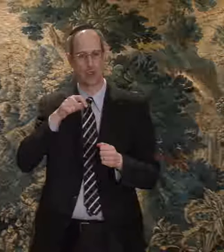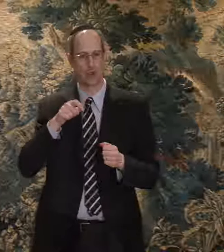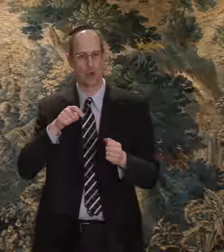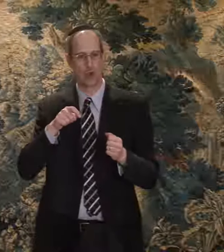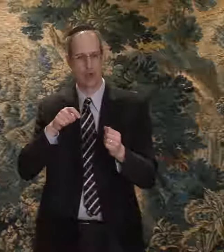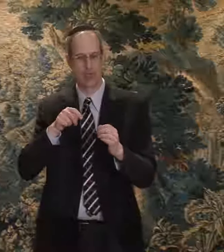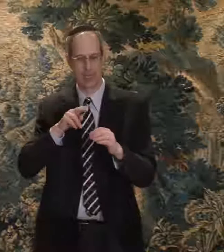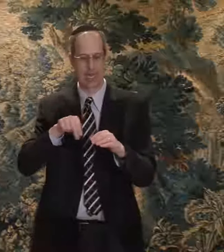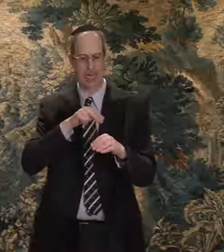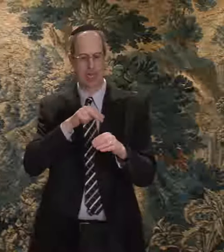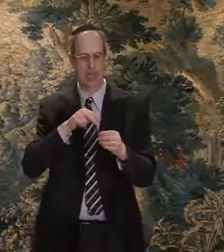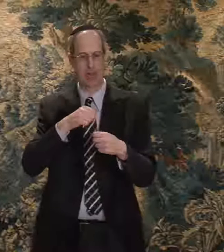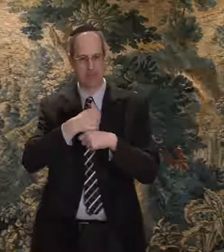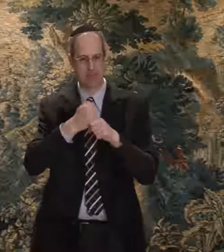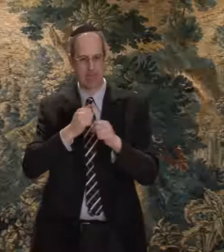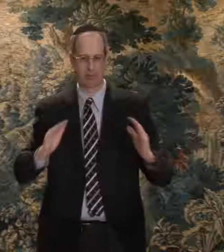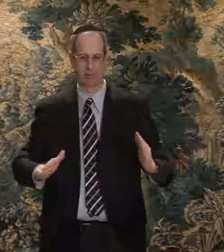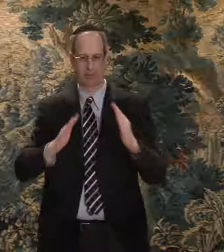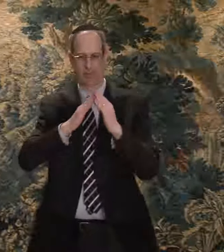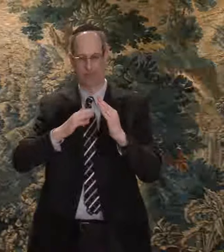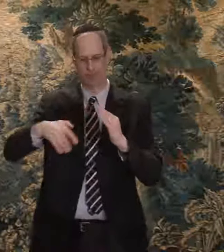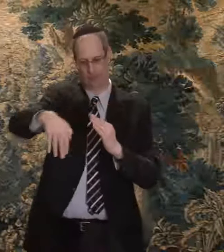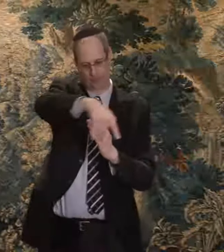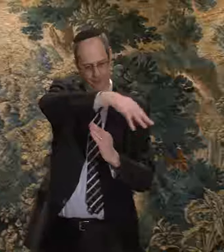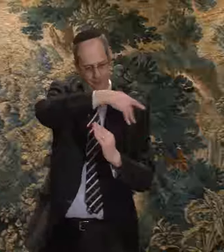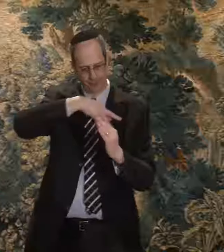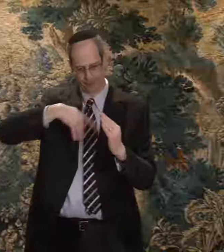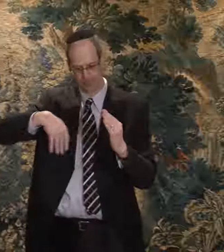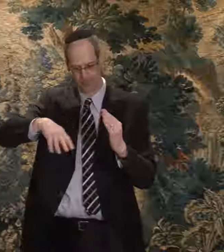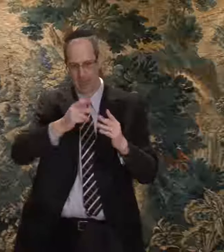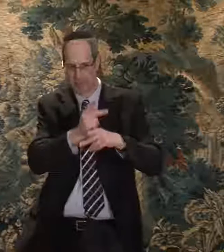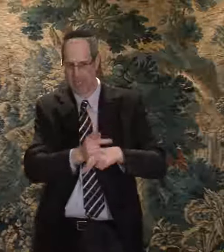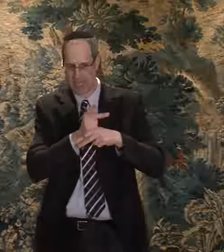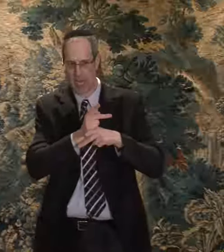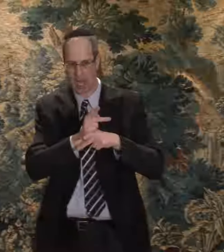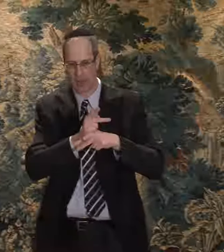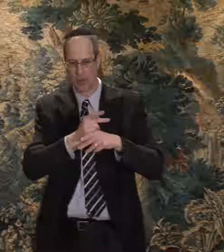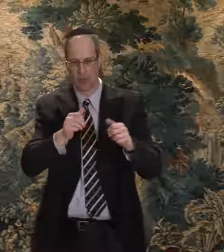make a circle he shall rule AHA Molloy's Behar be careful not to go up on the